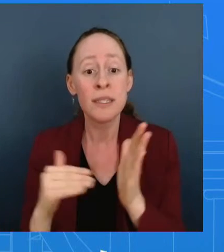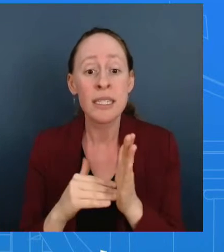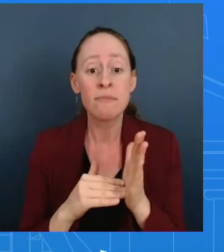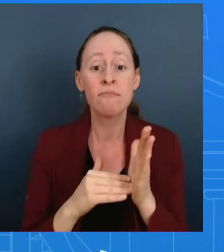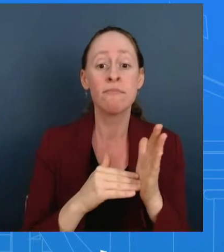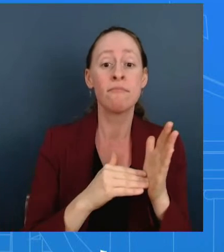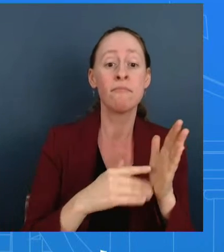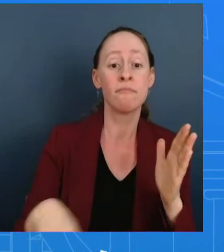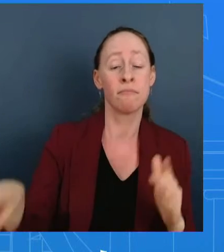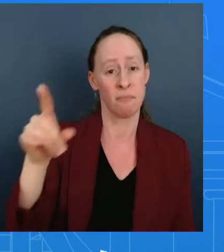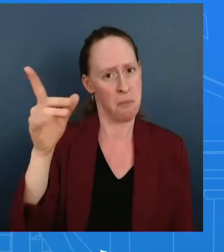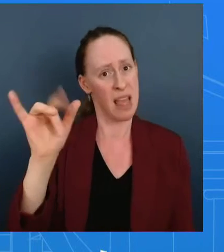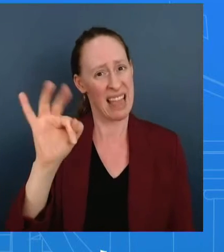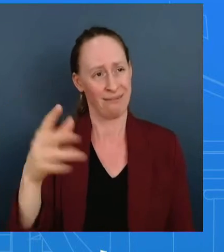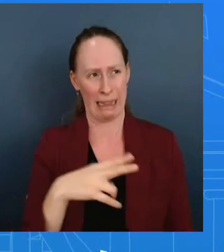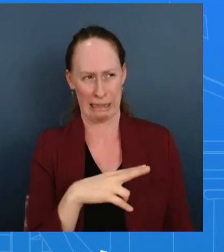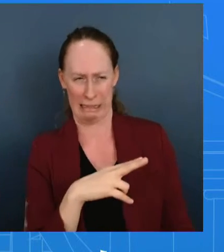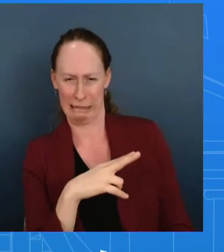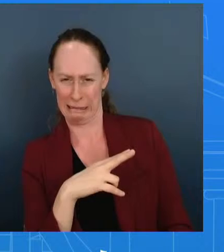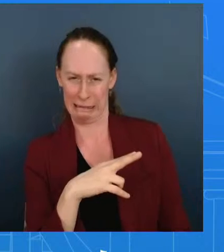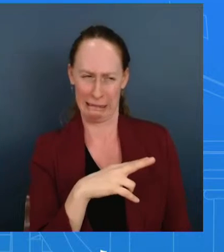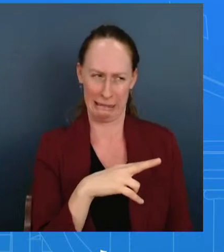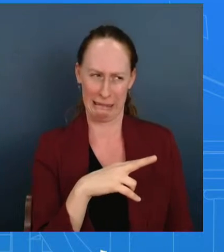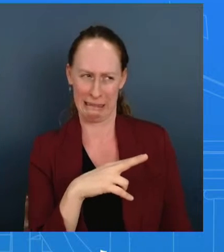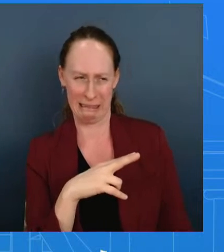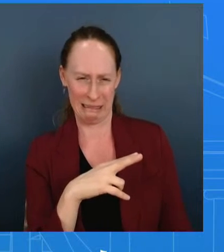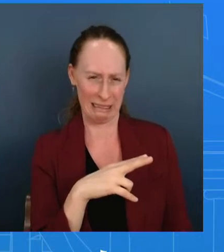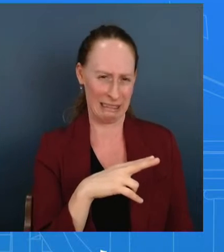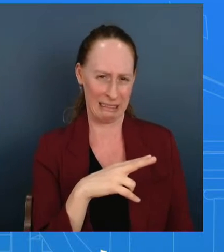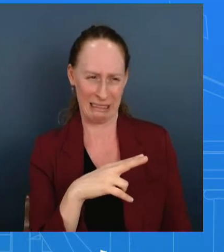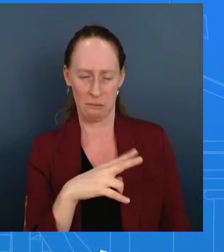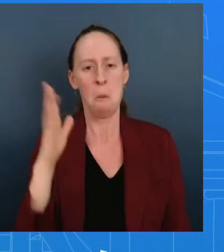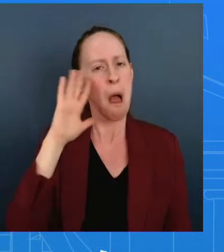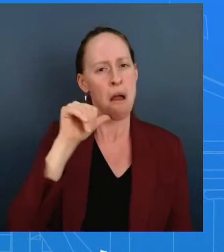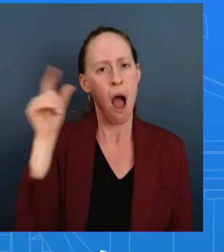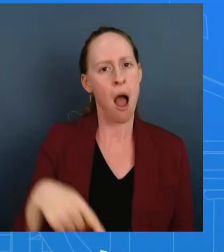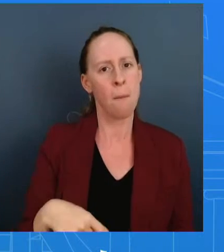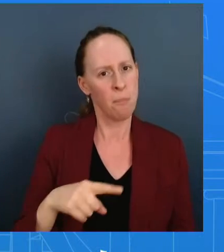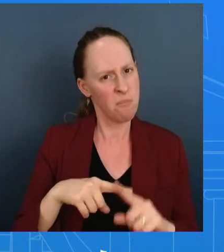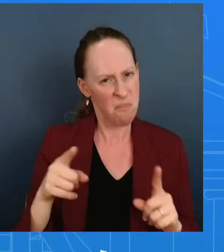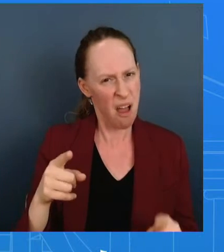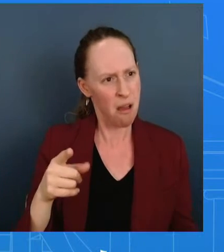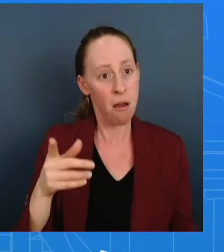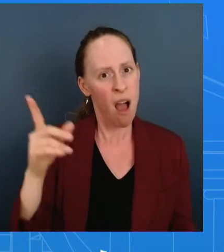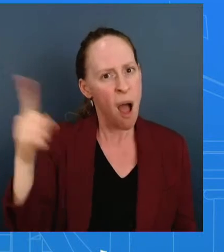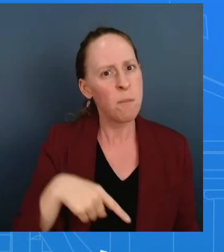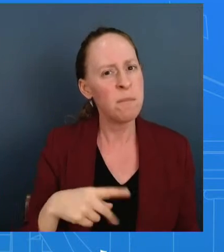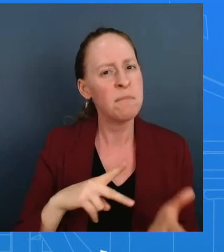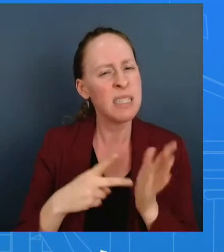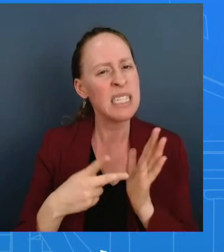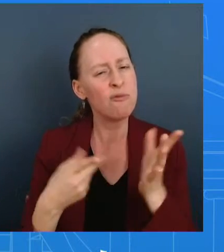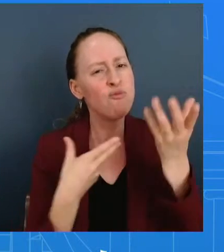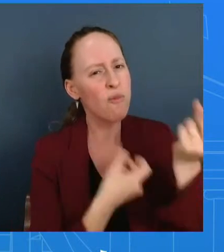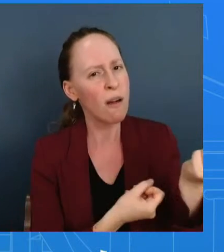and if they didn't believe that President Biden takes that responsibility extremely seriously. Ms. Jean-Pierre: Go ahead. The Press: Admiral, good to see you.